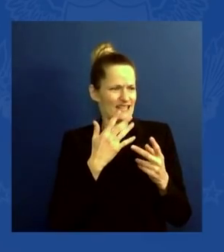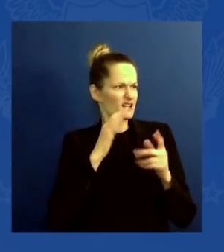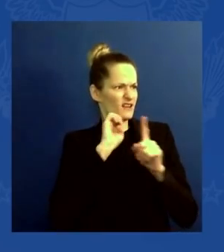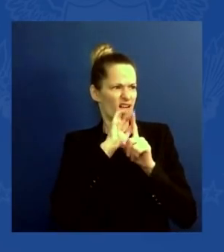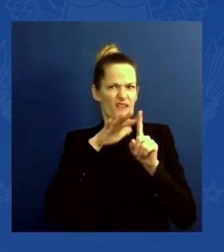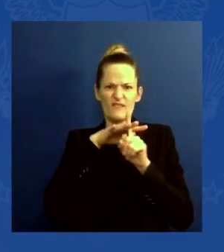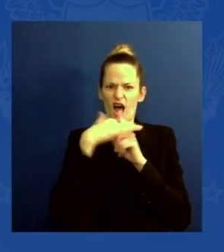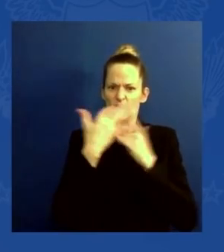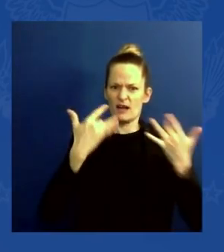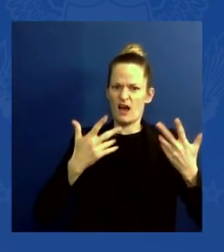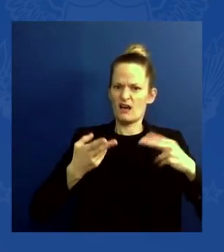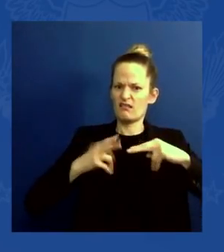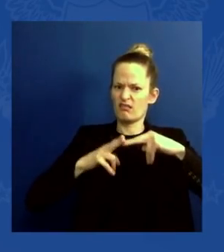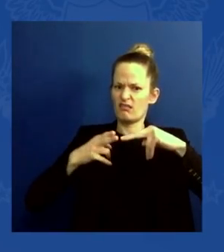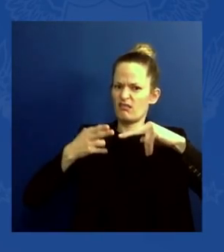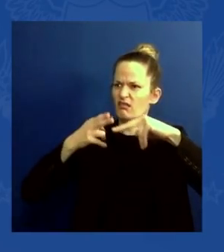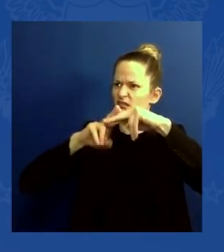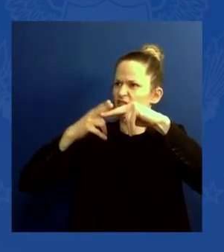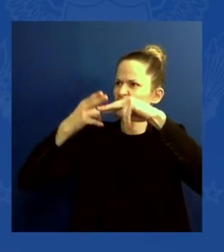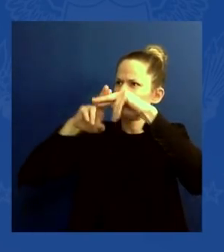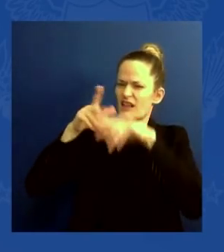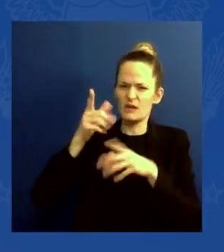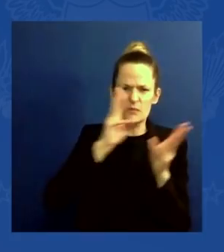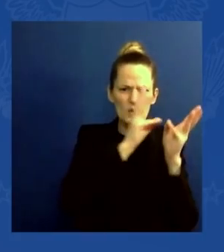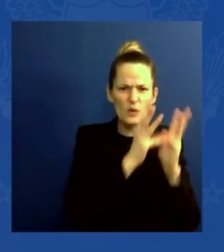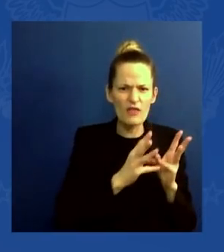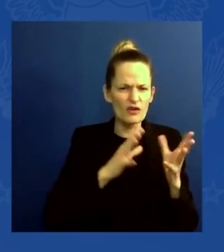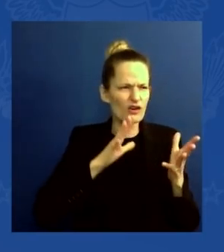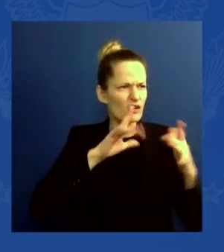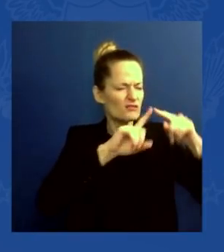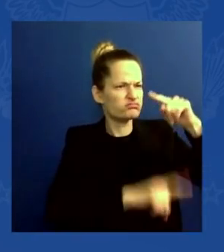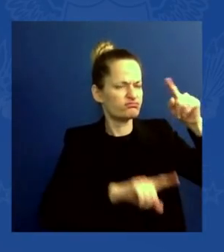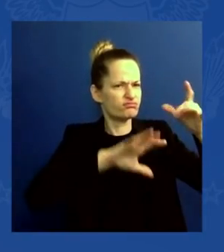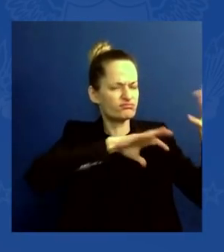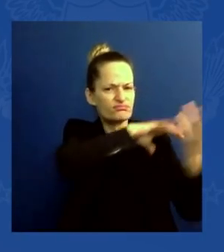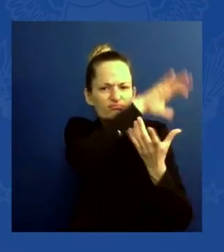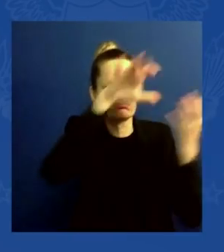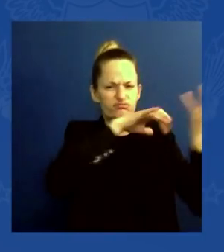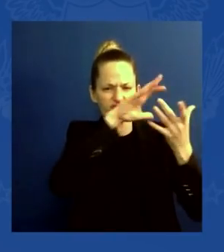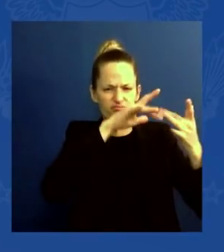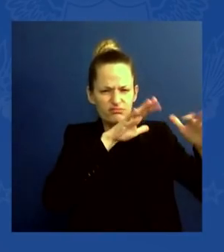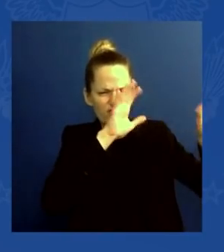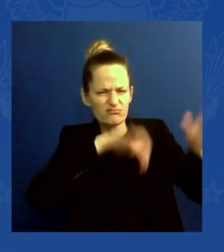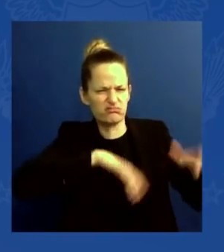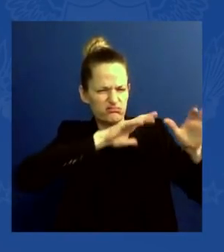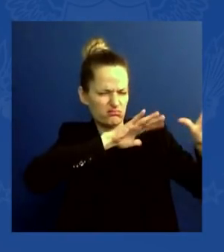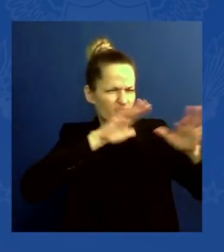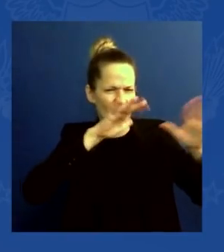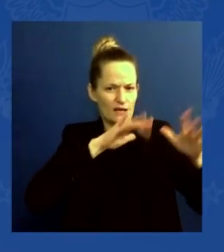but $99 billion in losses last year because of climate crises.